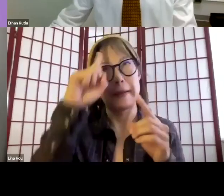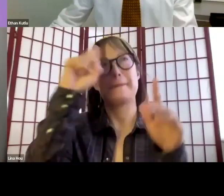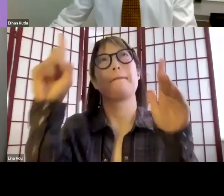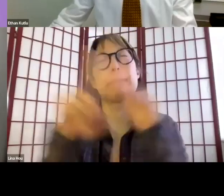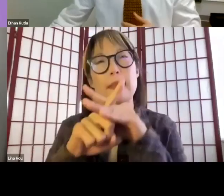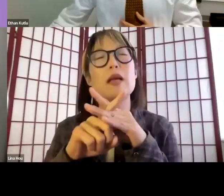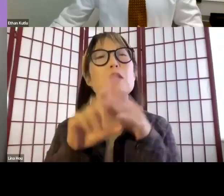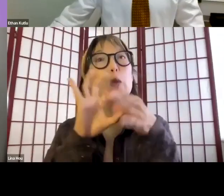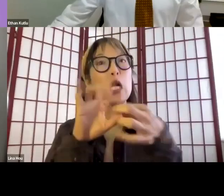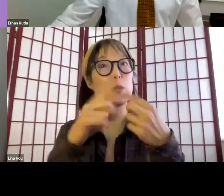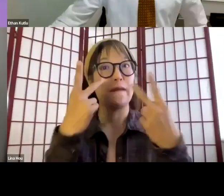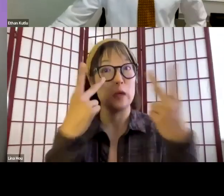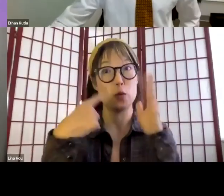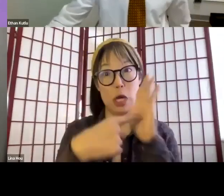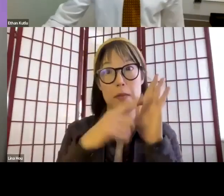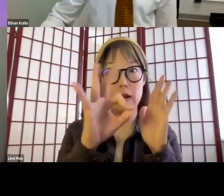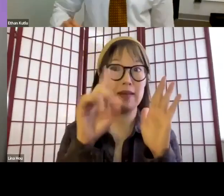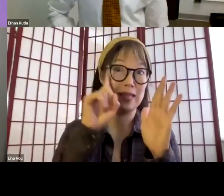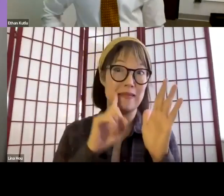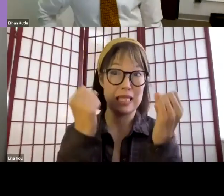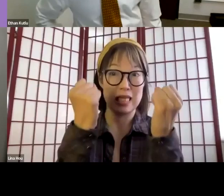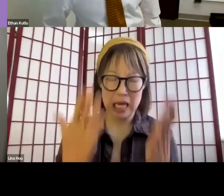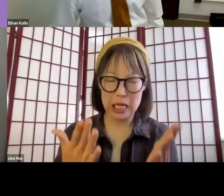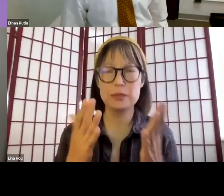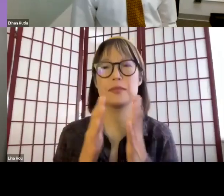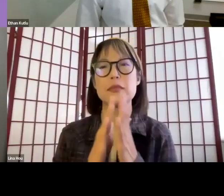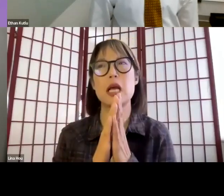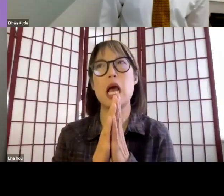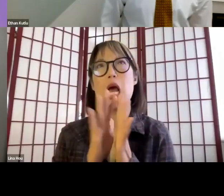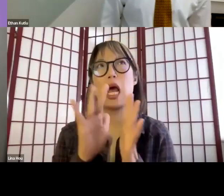Yeah, I just wanted to add something that I just thought about related to visual representation of deaf signers.